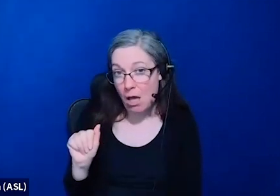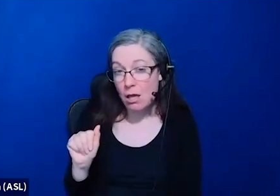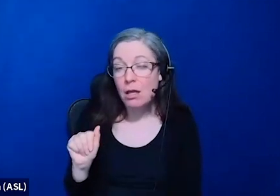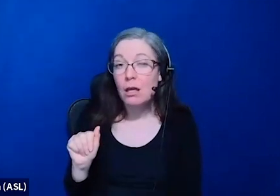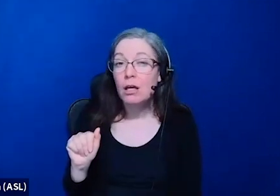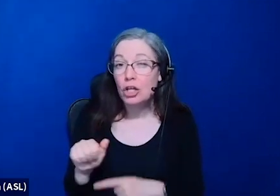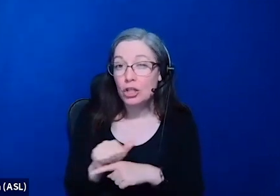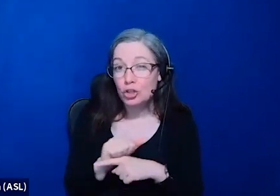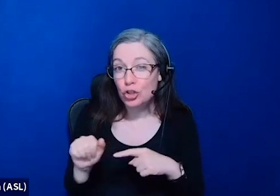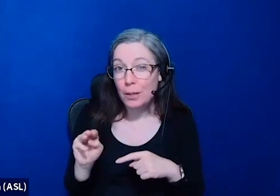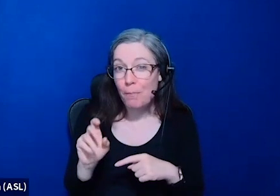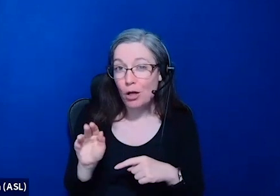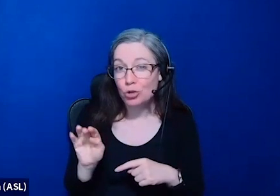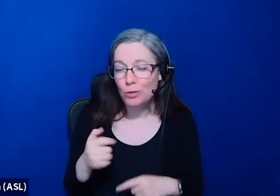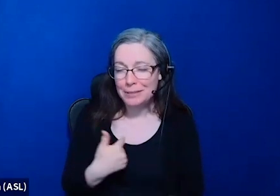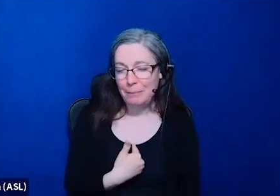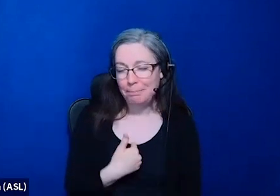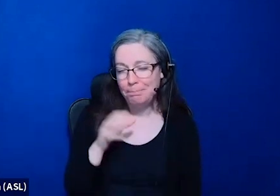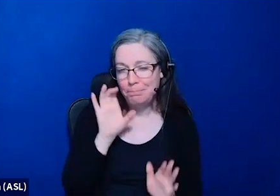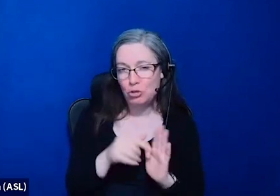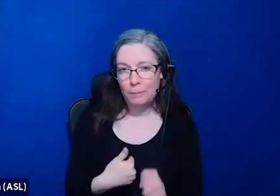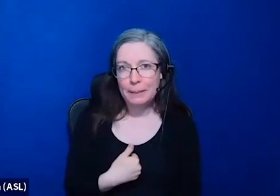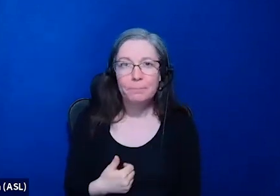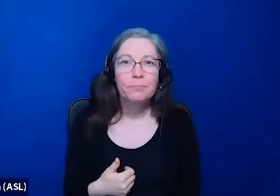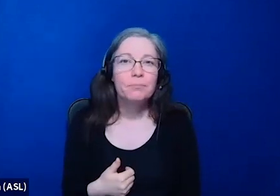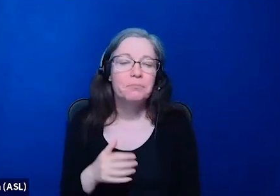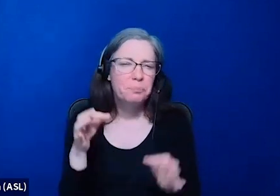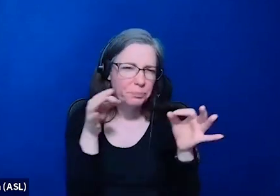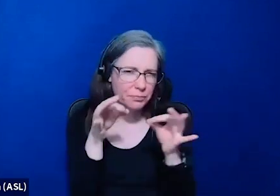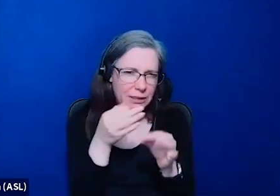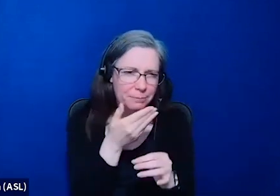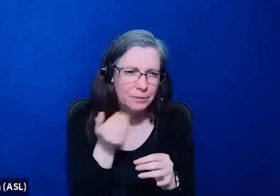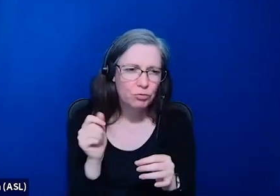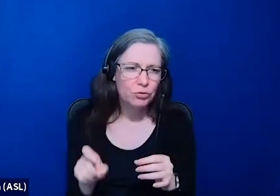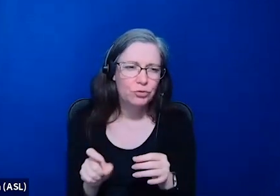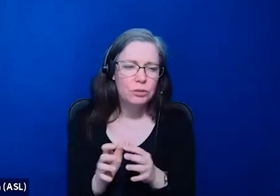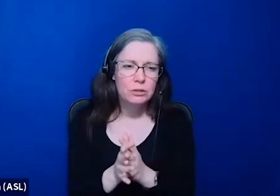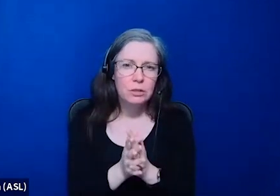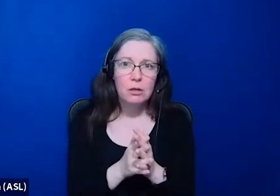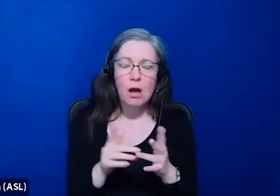in the Colombia training module. I should describe it a little better. I'm wearing black clothing.